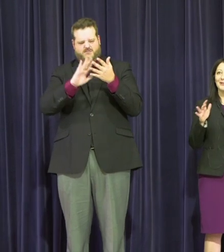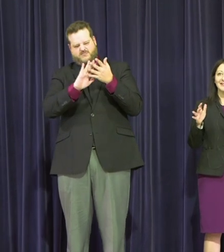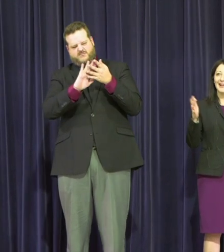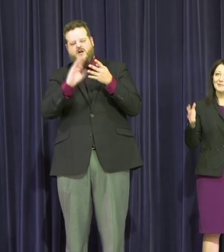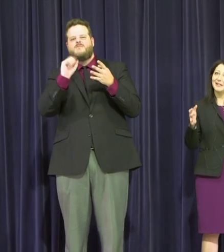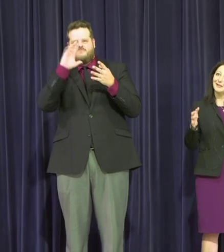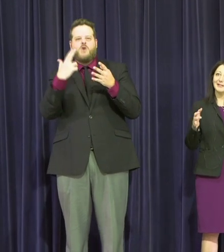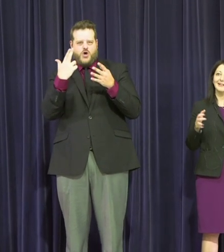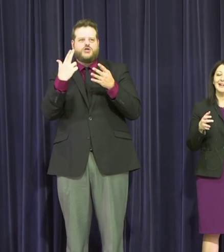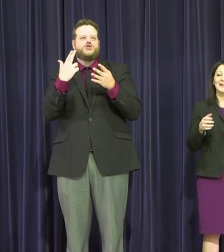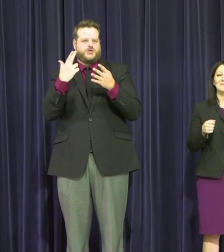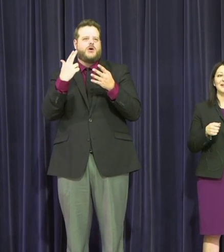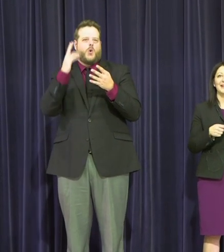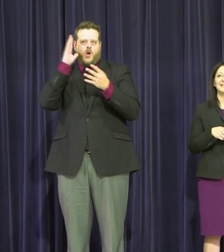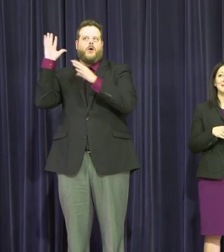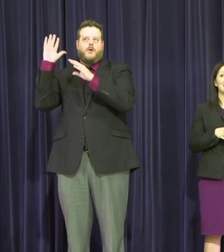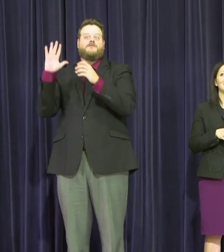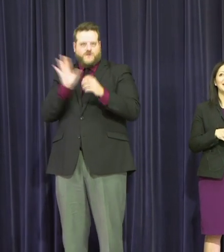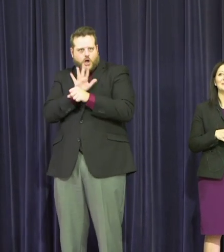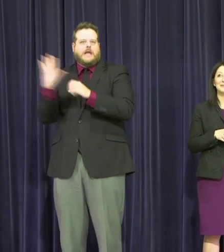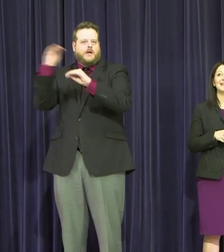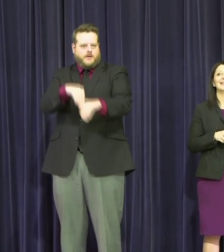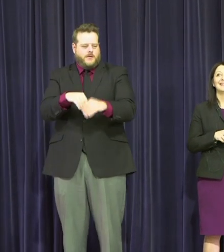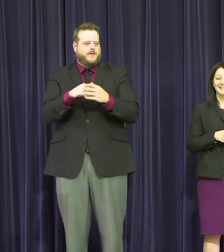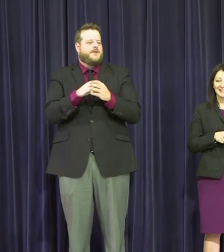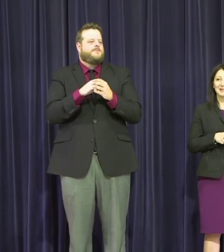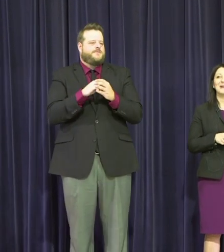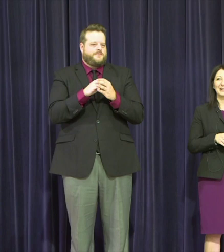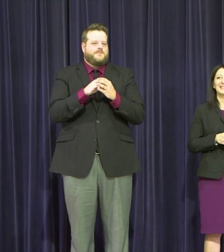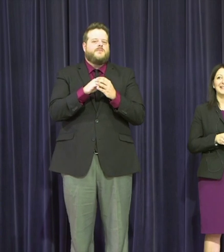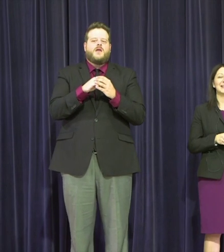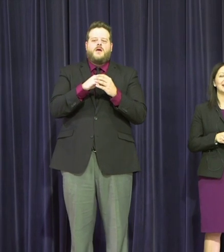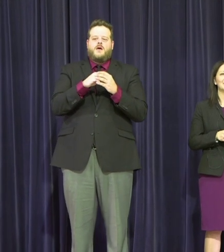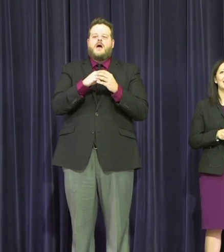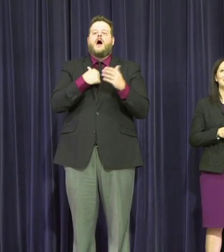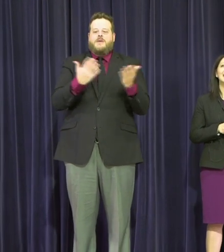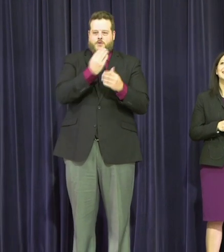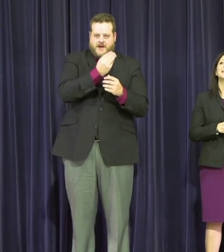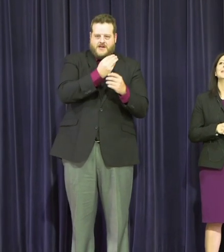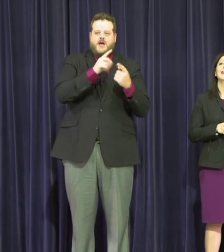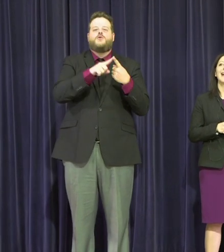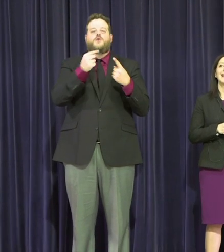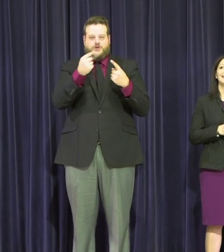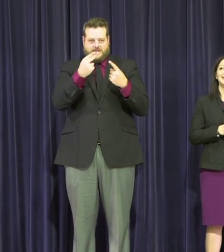Monday- Thursday I will be here and like I said, my husband will be single parenting- God bless him.